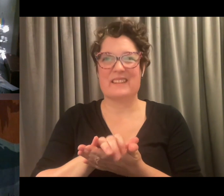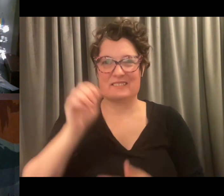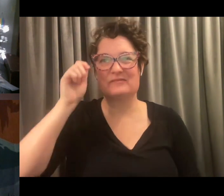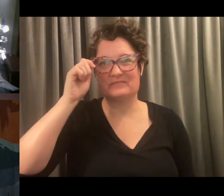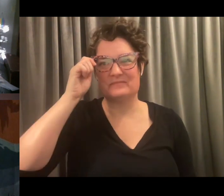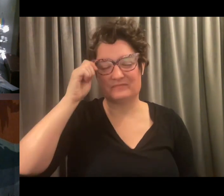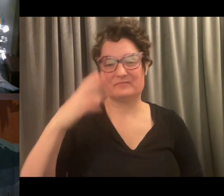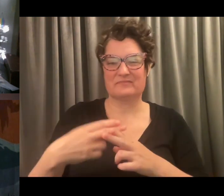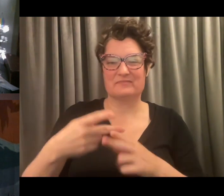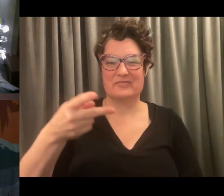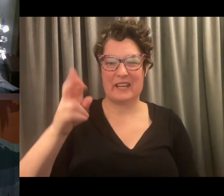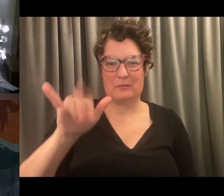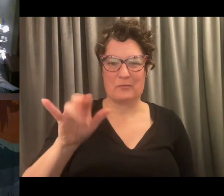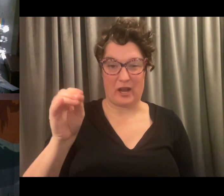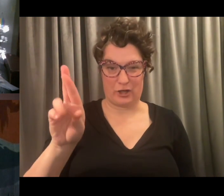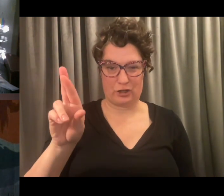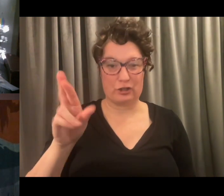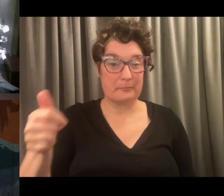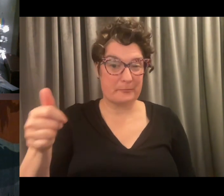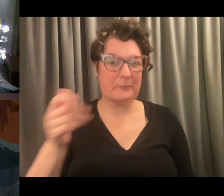And yeah, I, I decided to convert